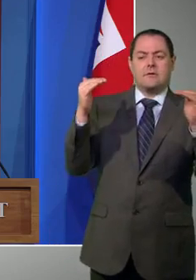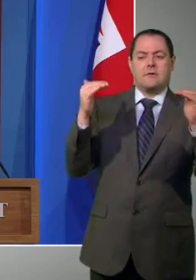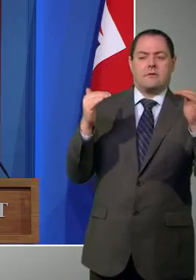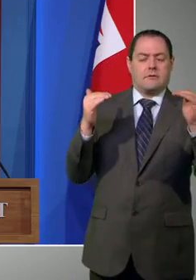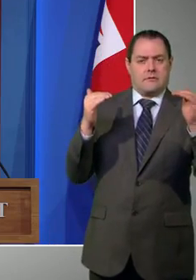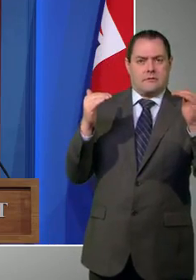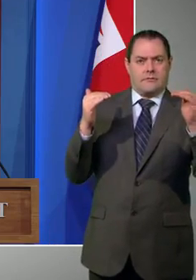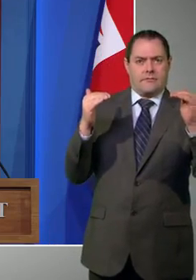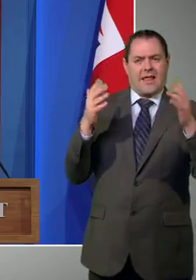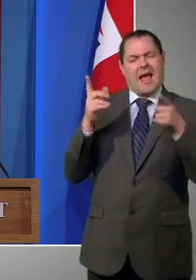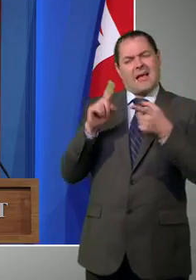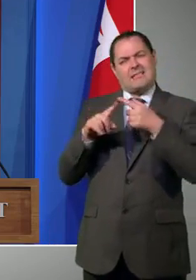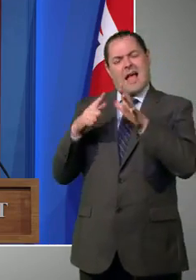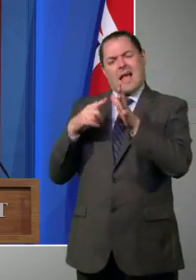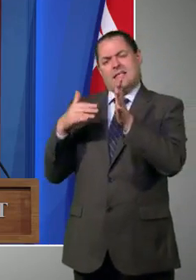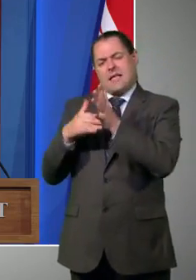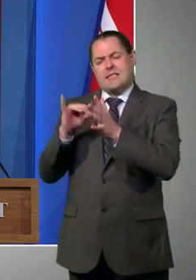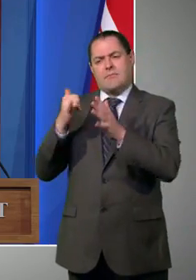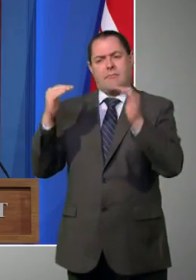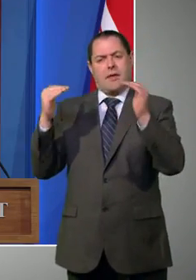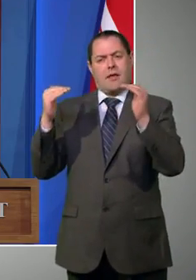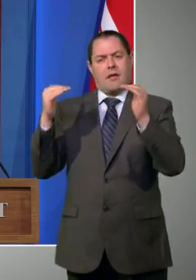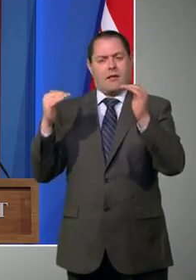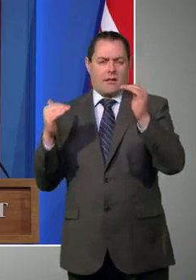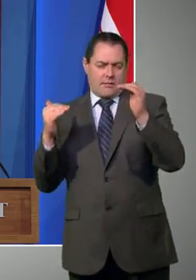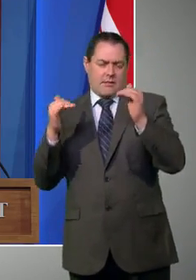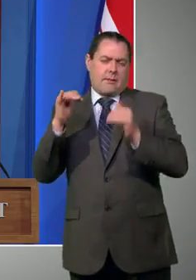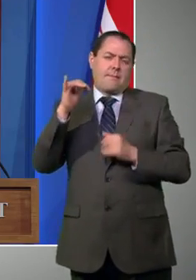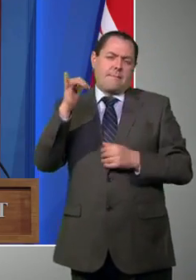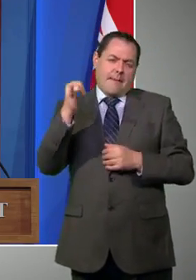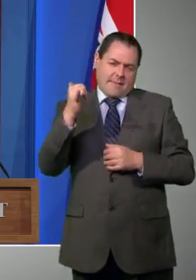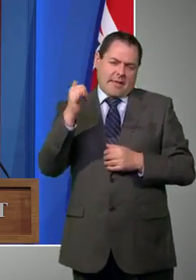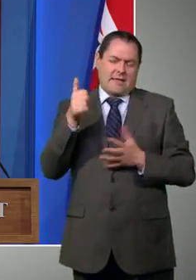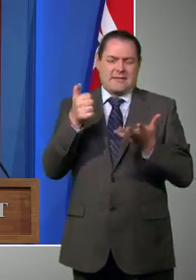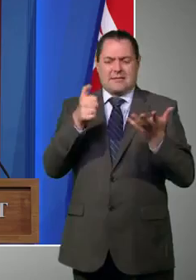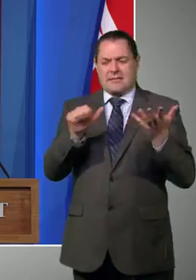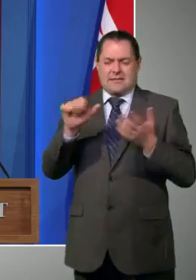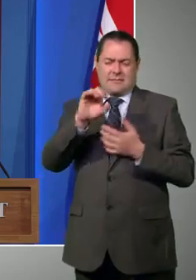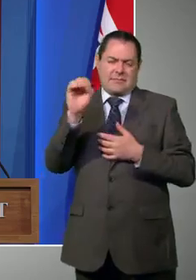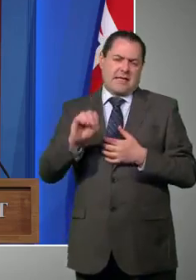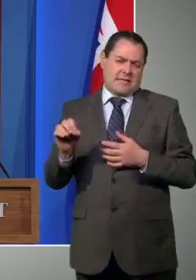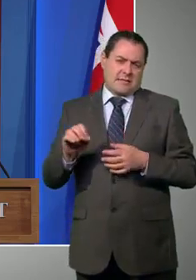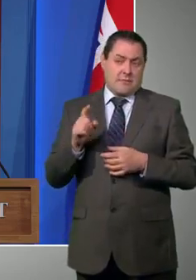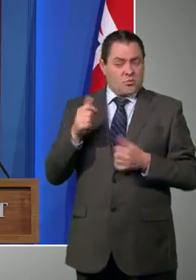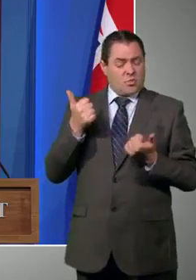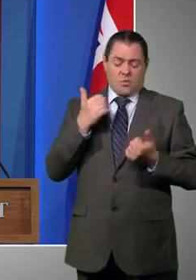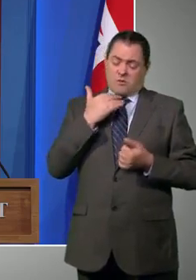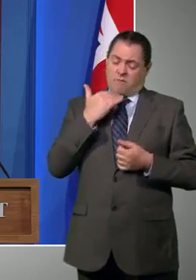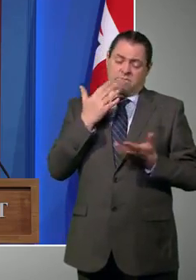little bit lower than again against the to around 60%, but it's really important that